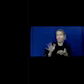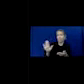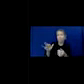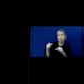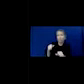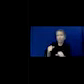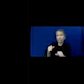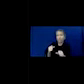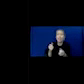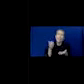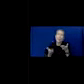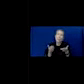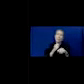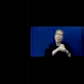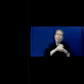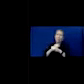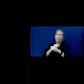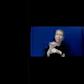barriers that we might have to work through.